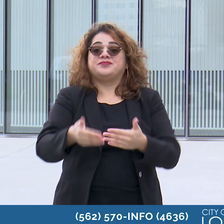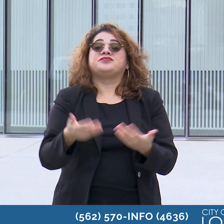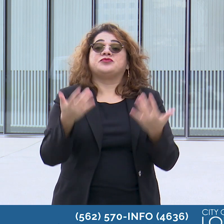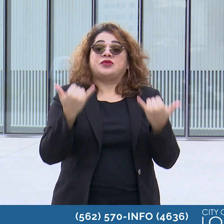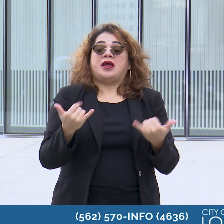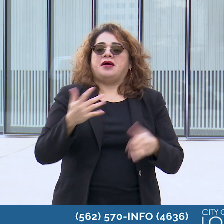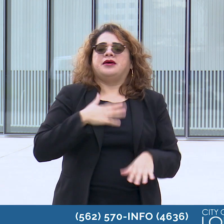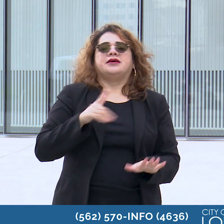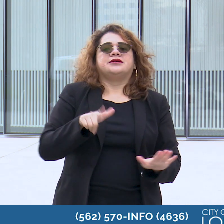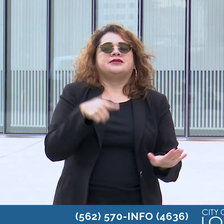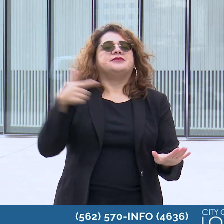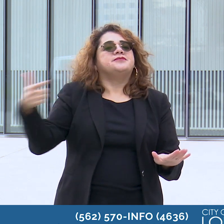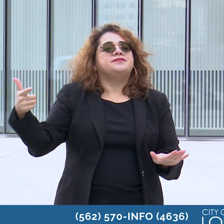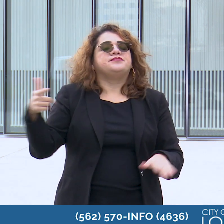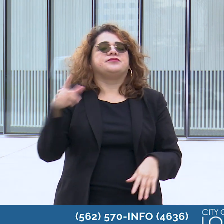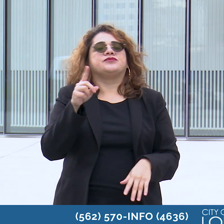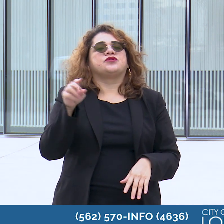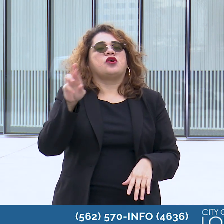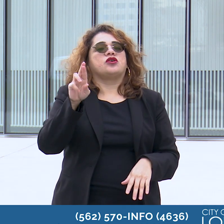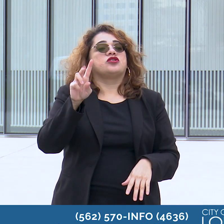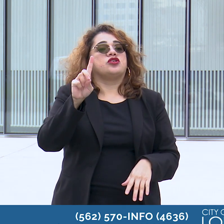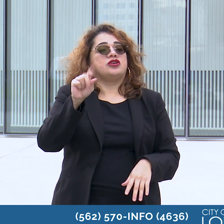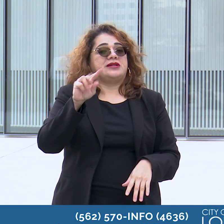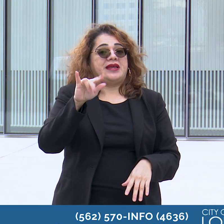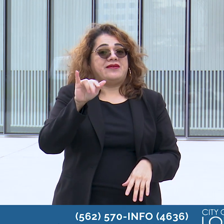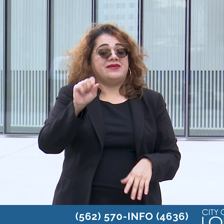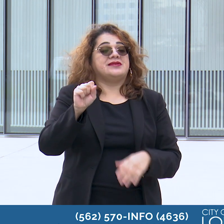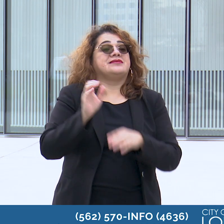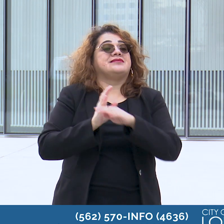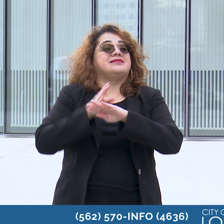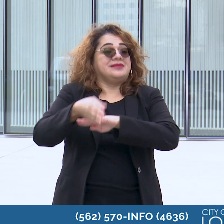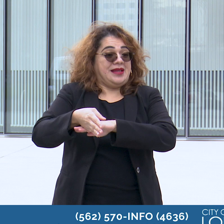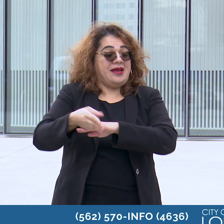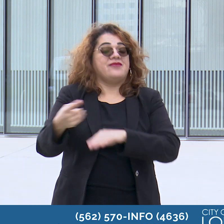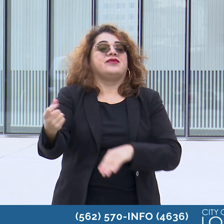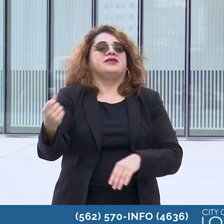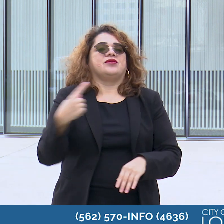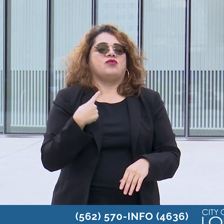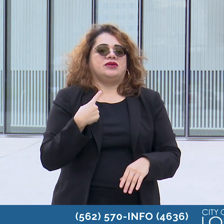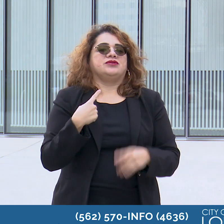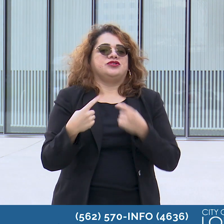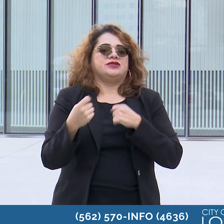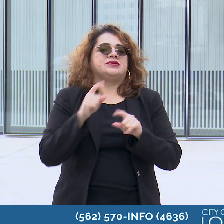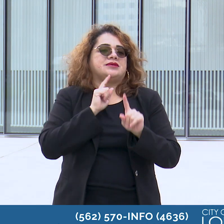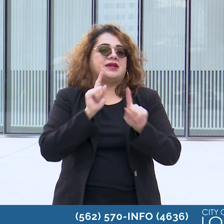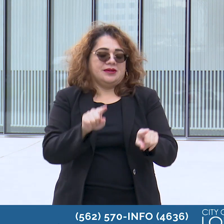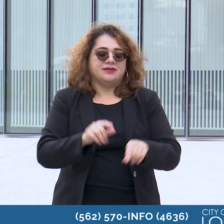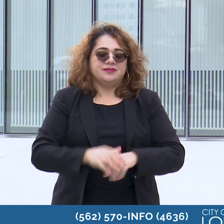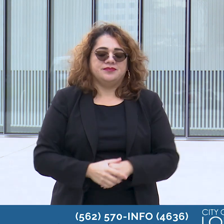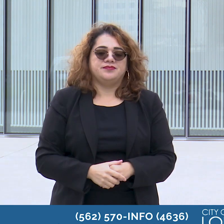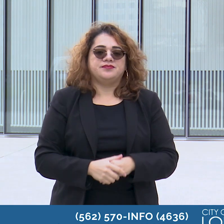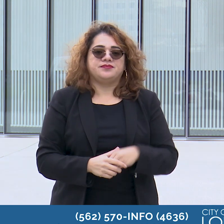Thank you mayor.